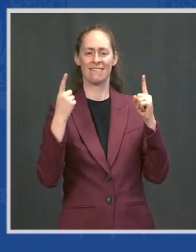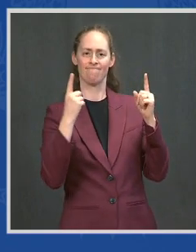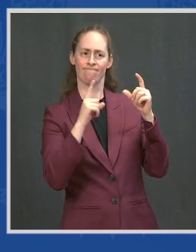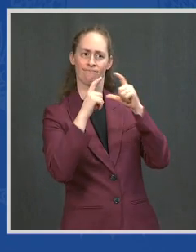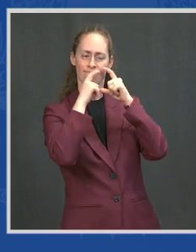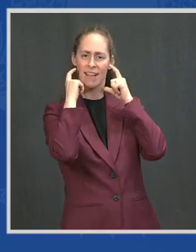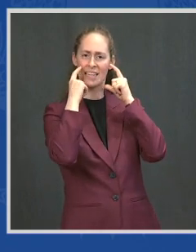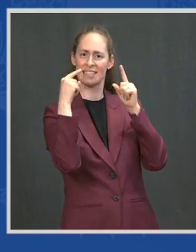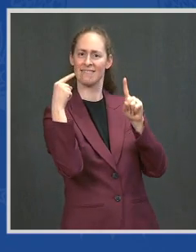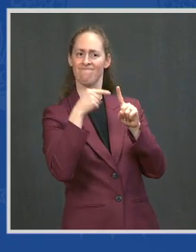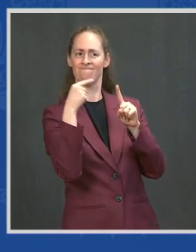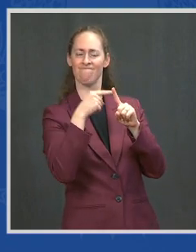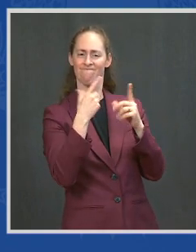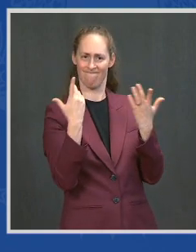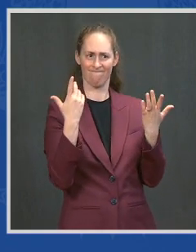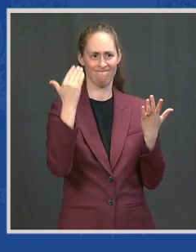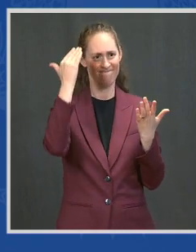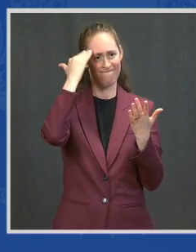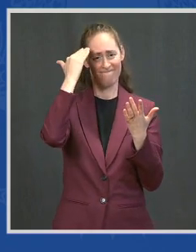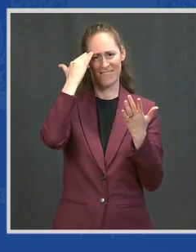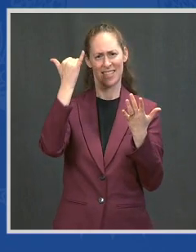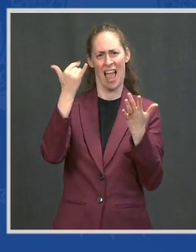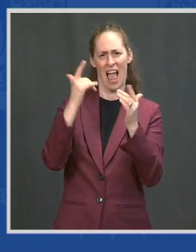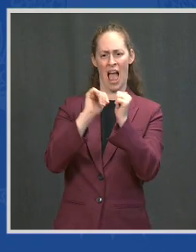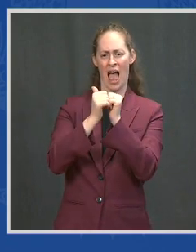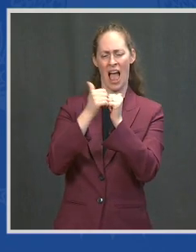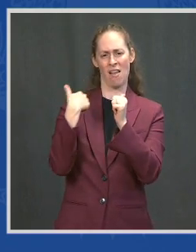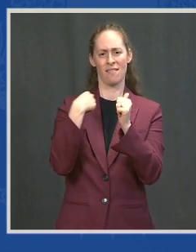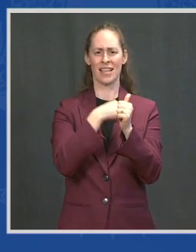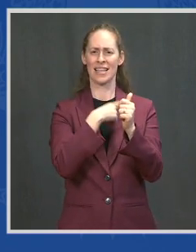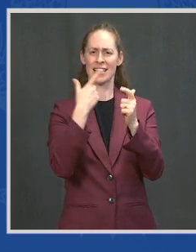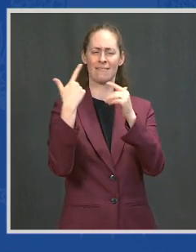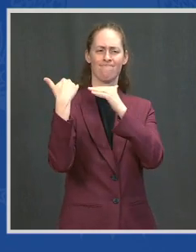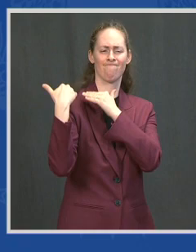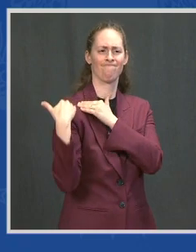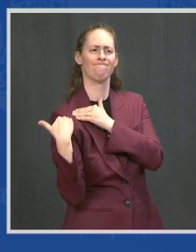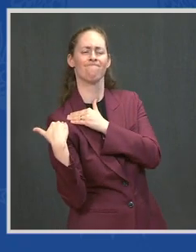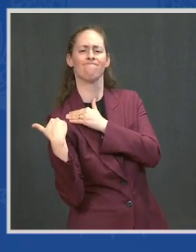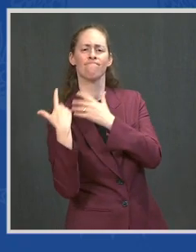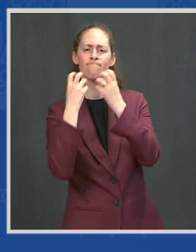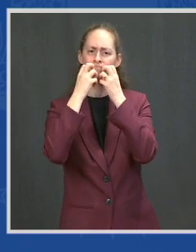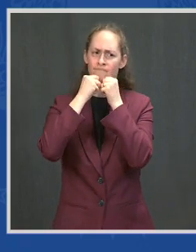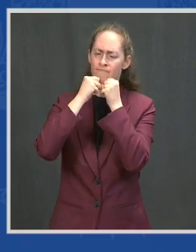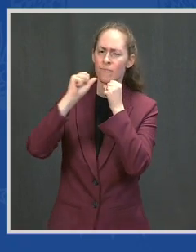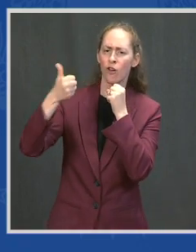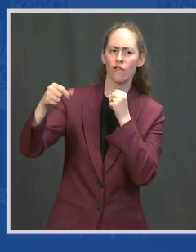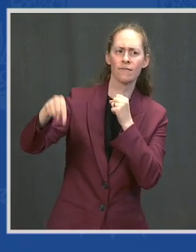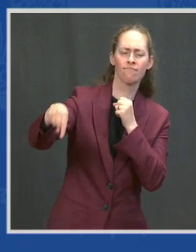but so, too, is treating each other with respect and patience. One final point.